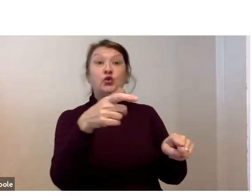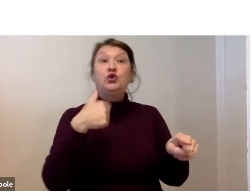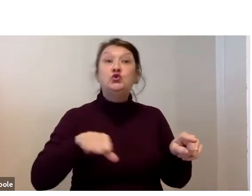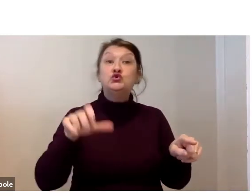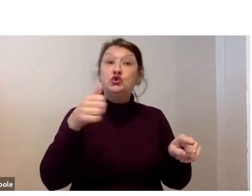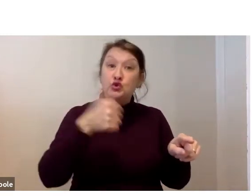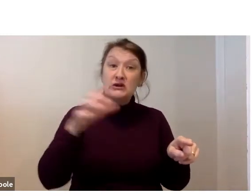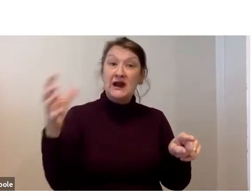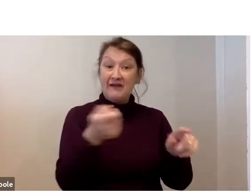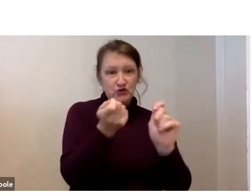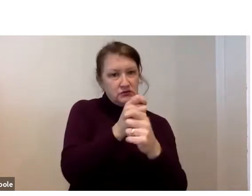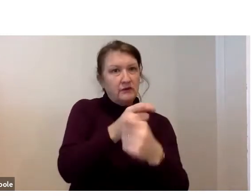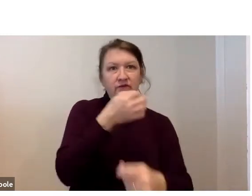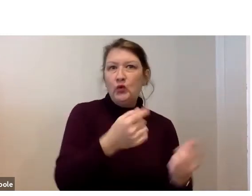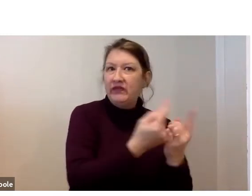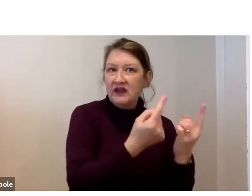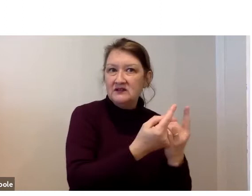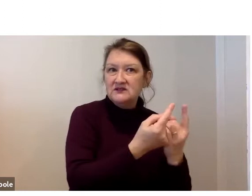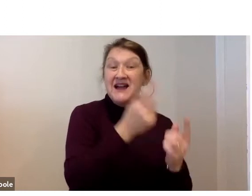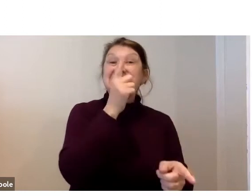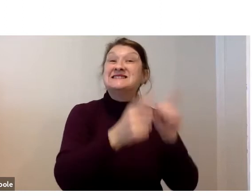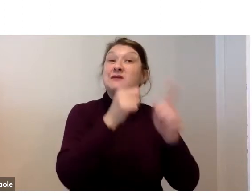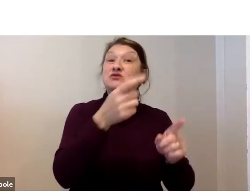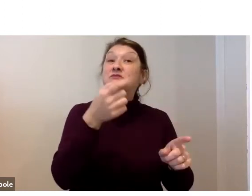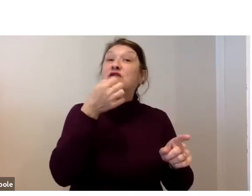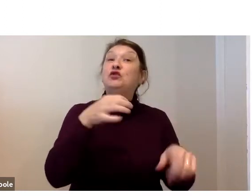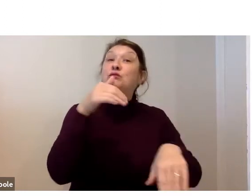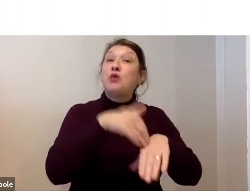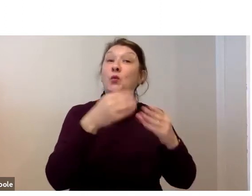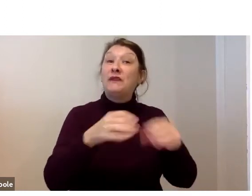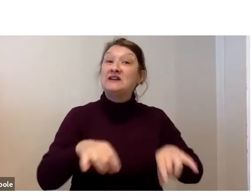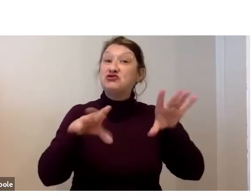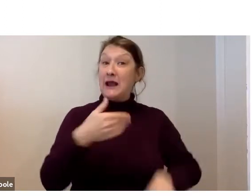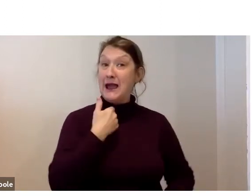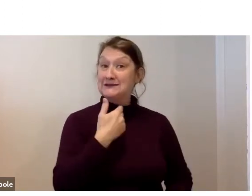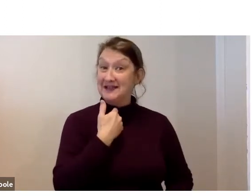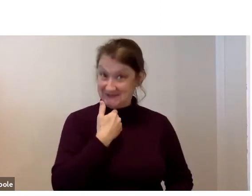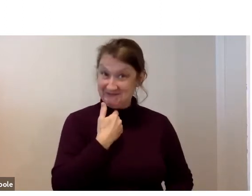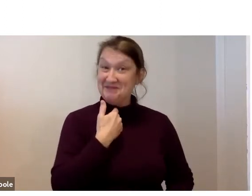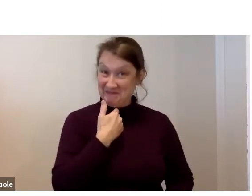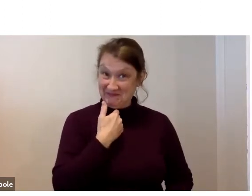I think there are a few issues with Australian accents but this is a really easy way of just.